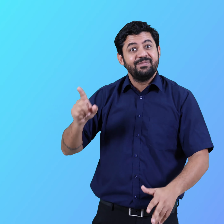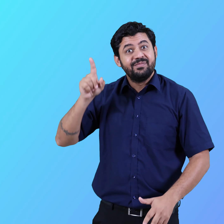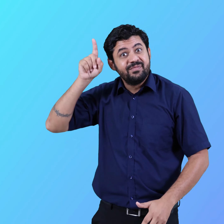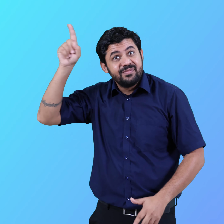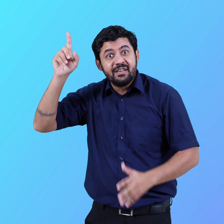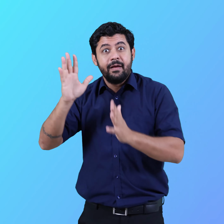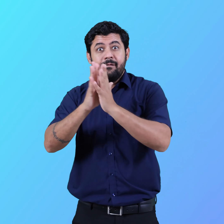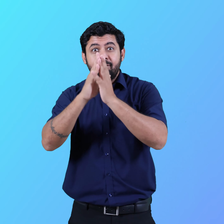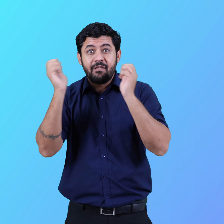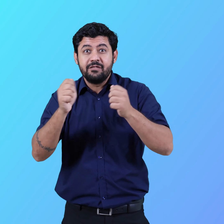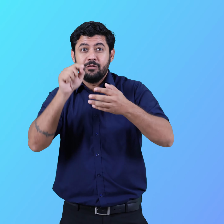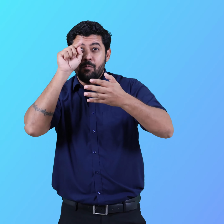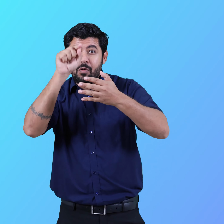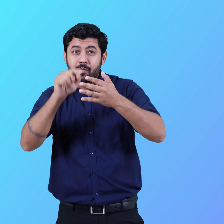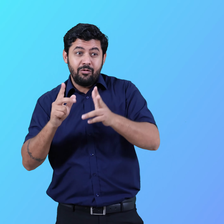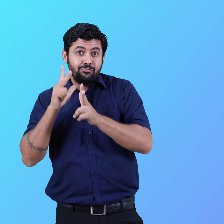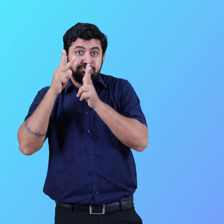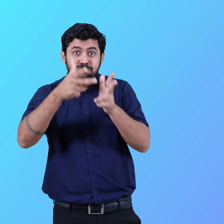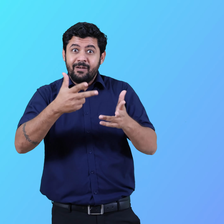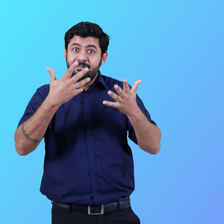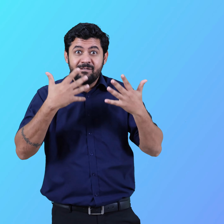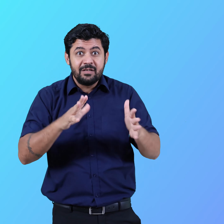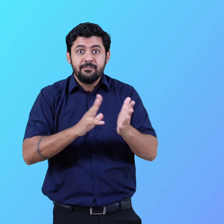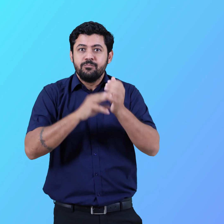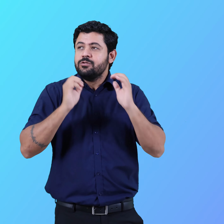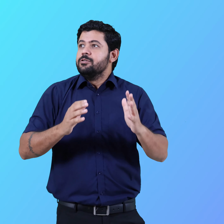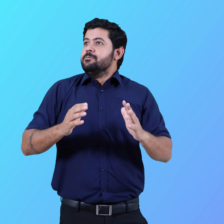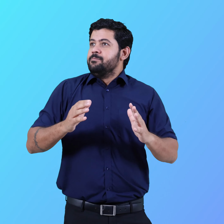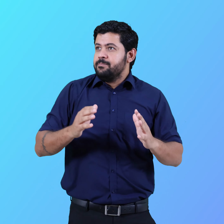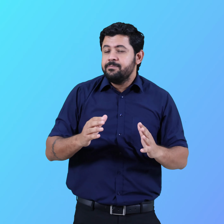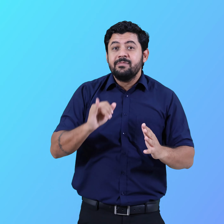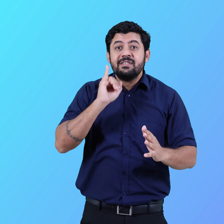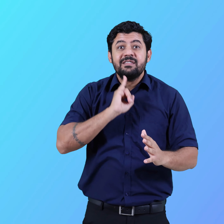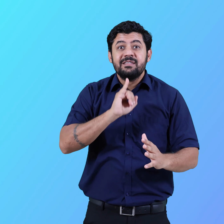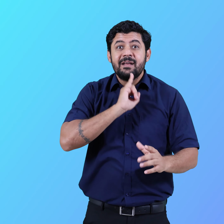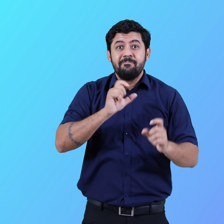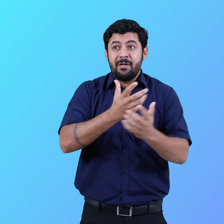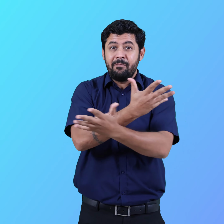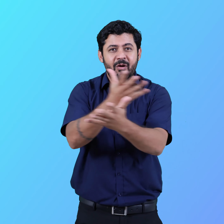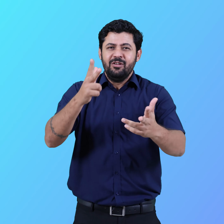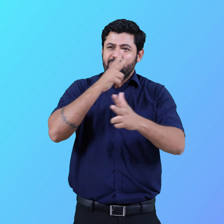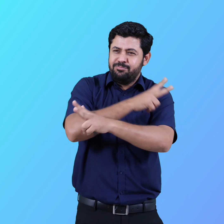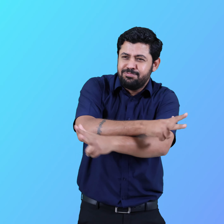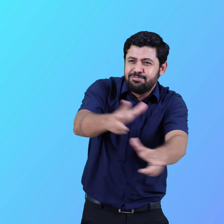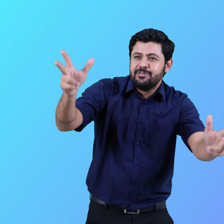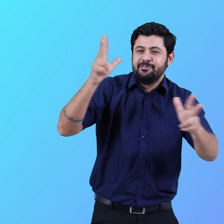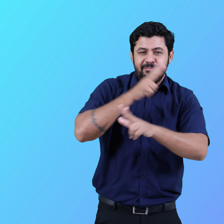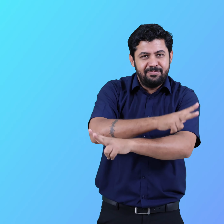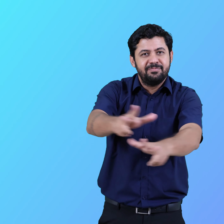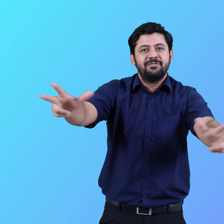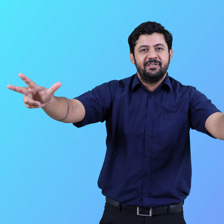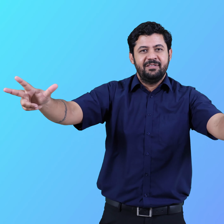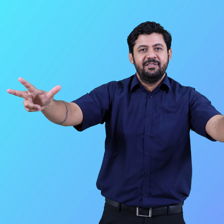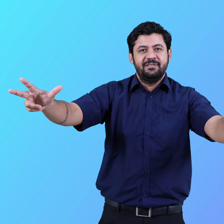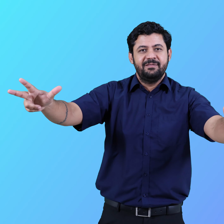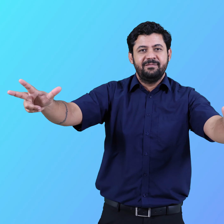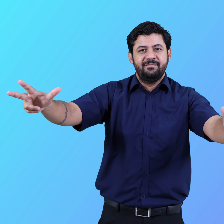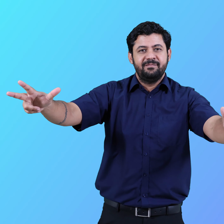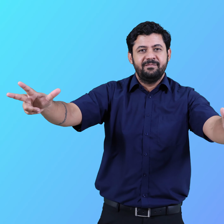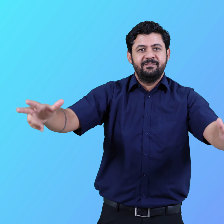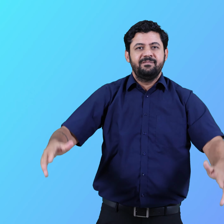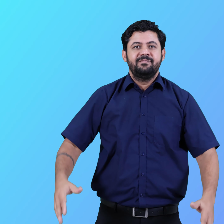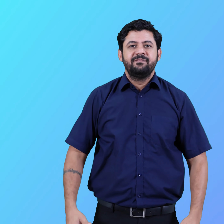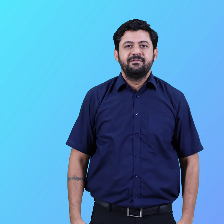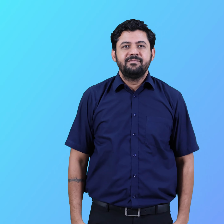So this is what Moses told the Israelites about the regular festivals to honour the LORD.